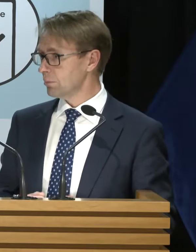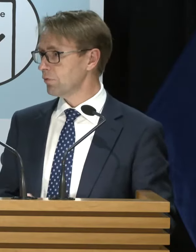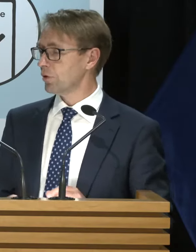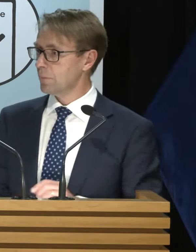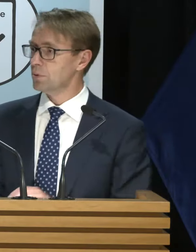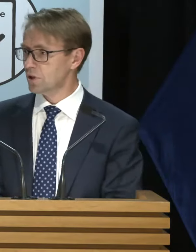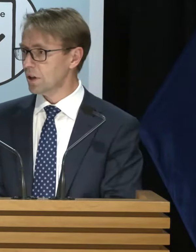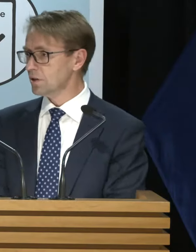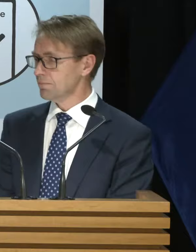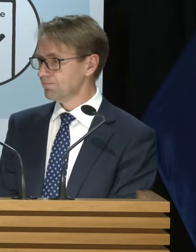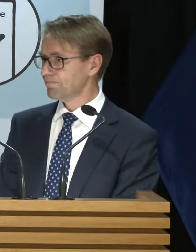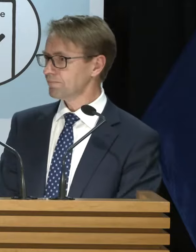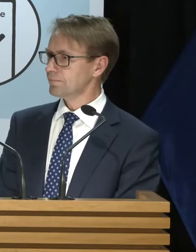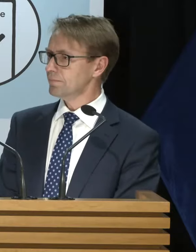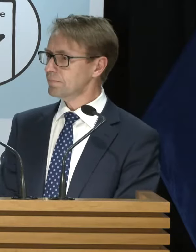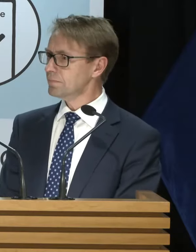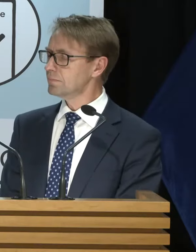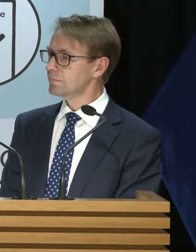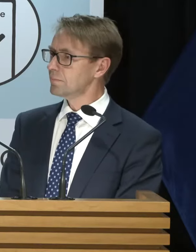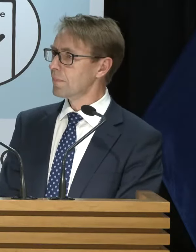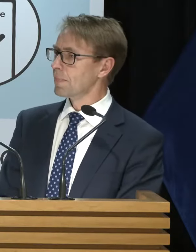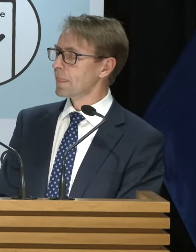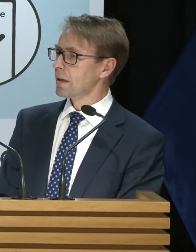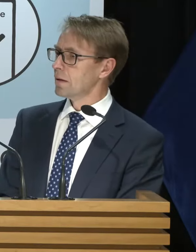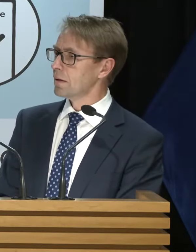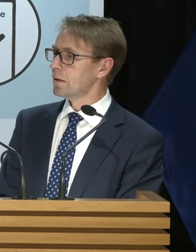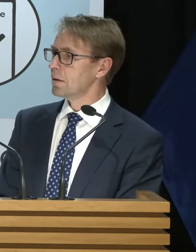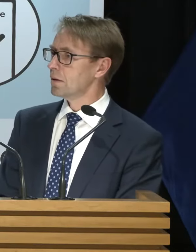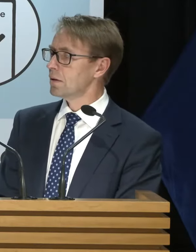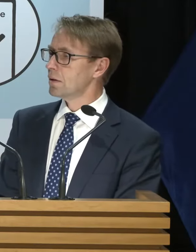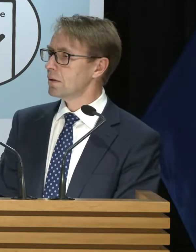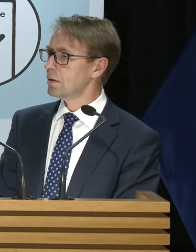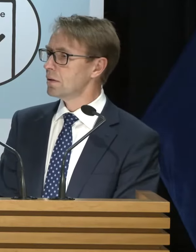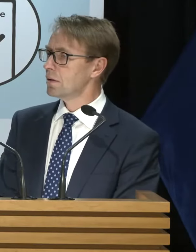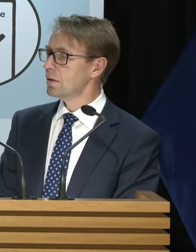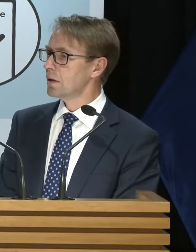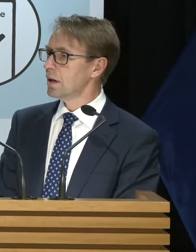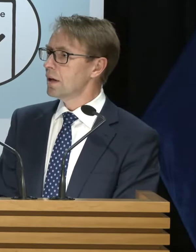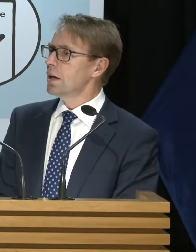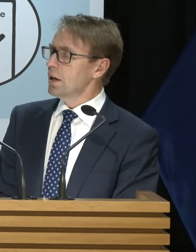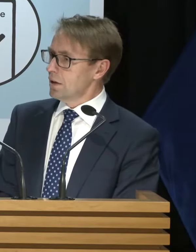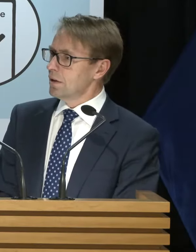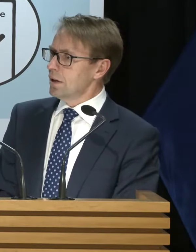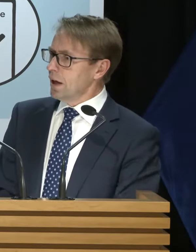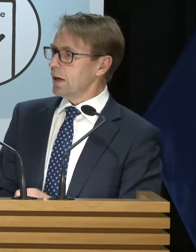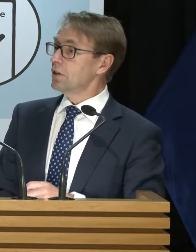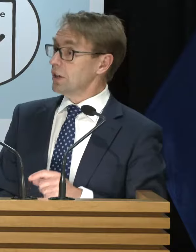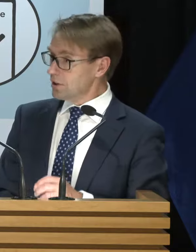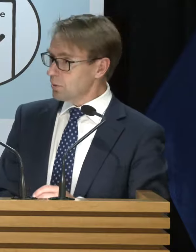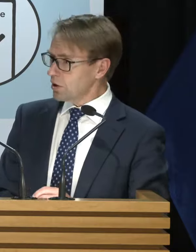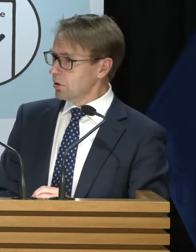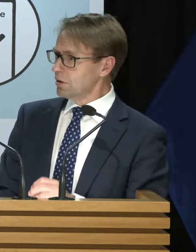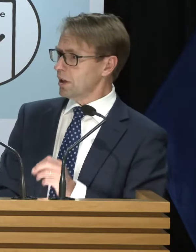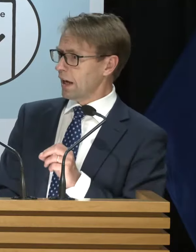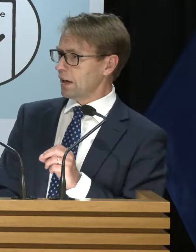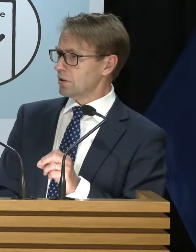late part of this week to see whether there is any change to